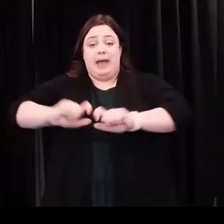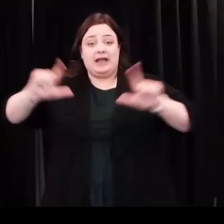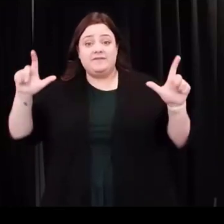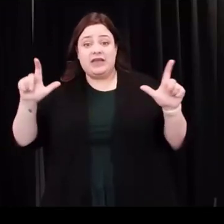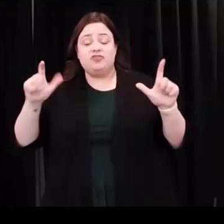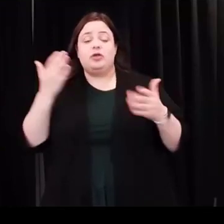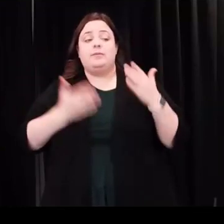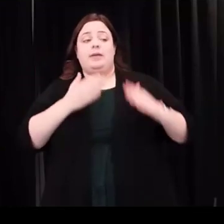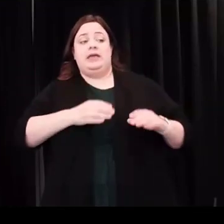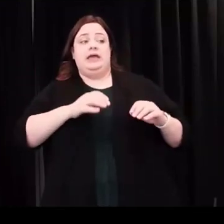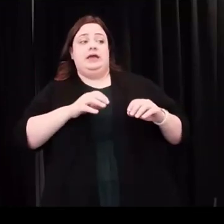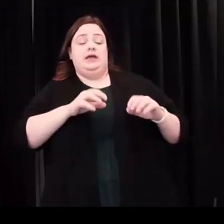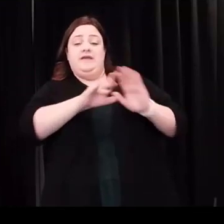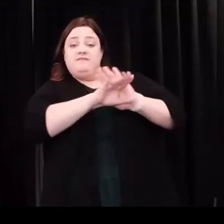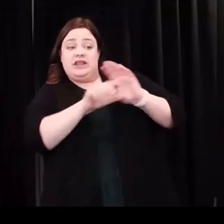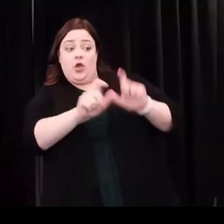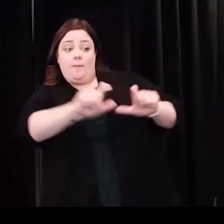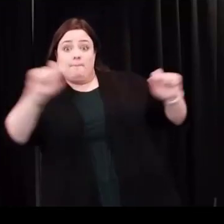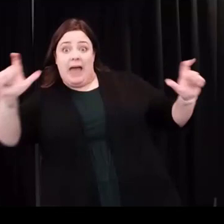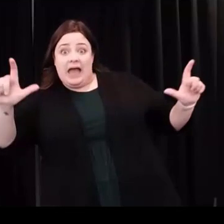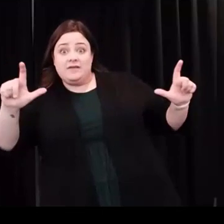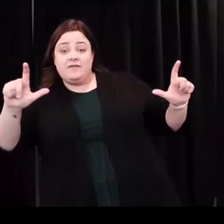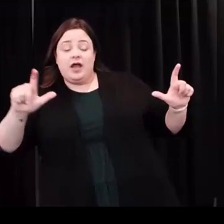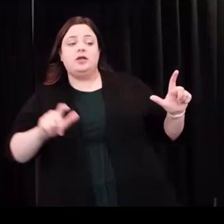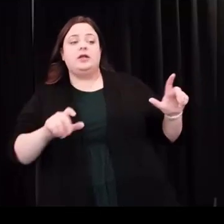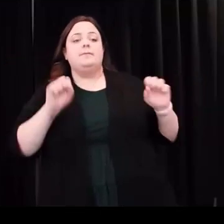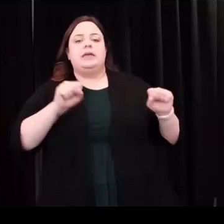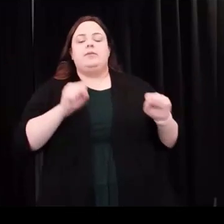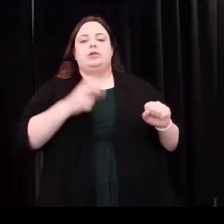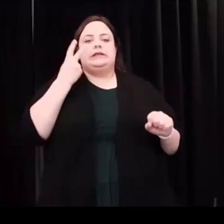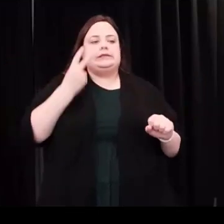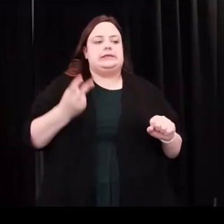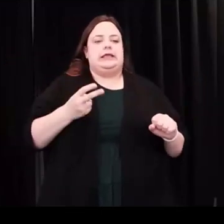maybe video magnifier to be able to see printed materials.